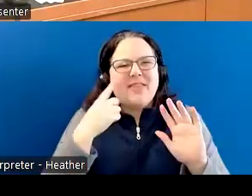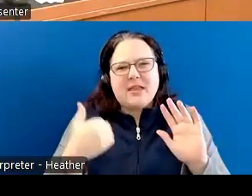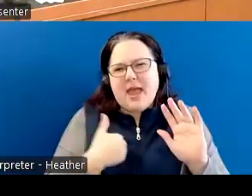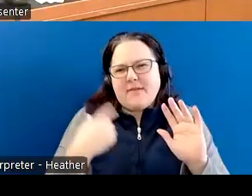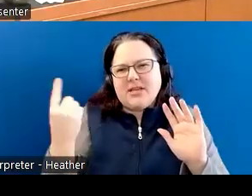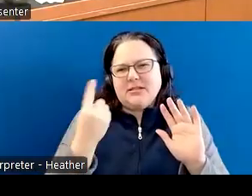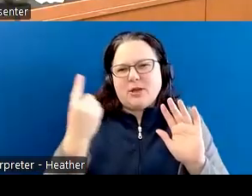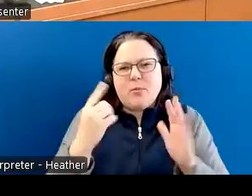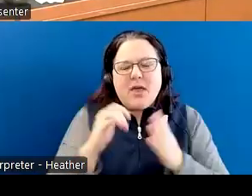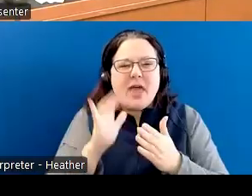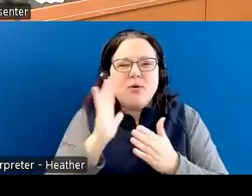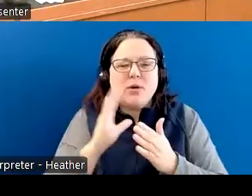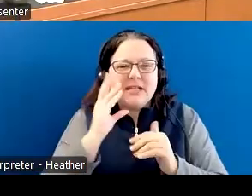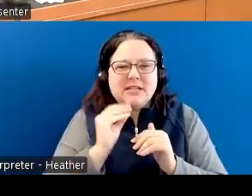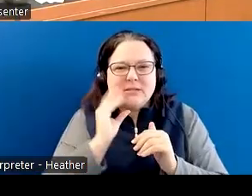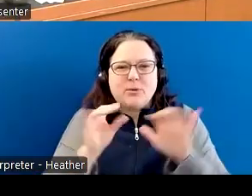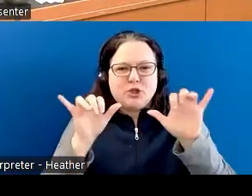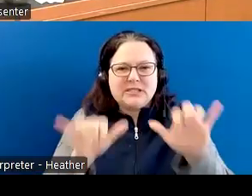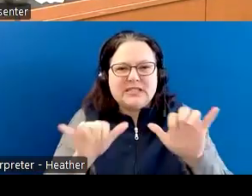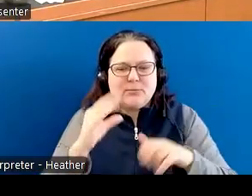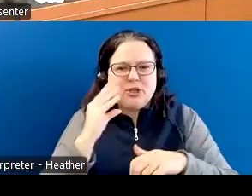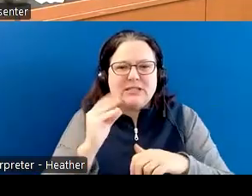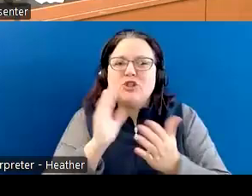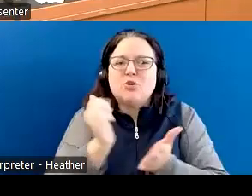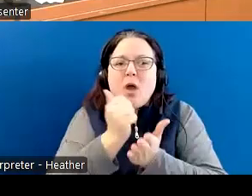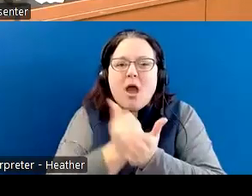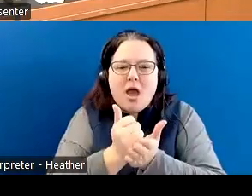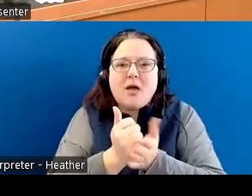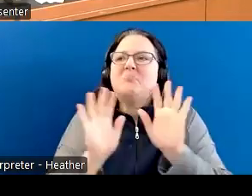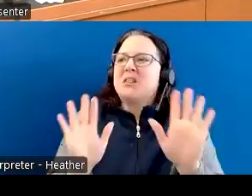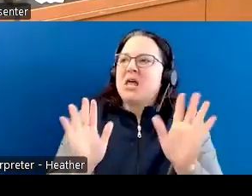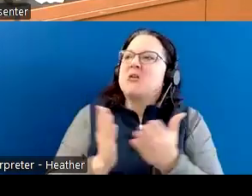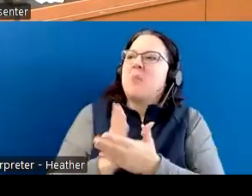also gone through similar experiences is so helpful and I see. Okay. You know,